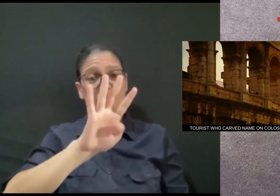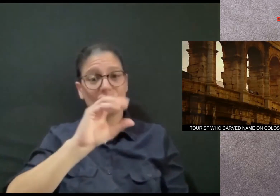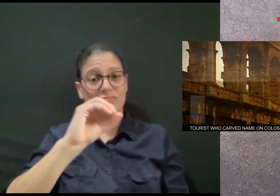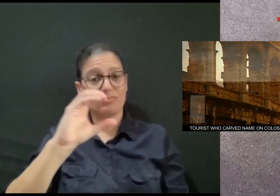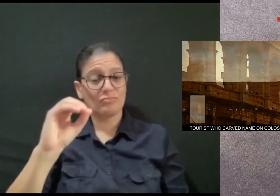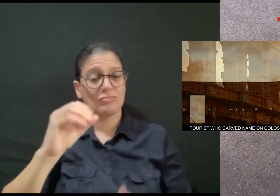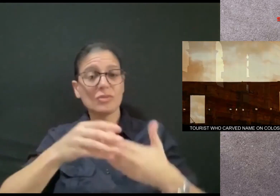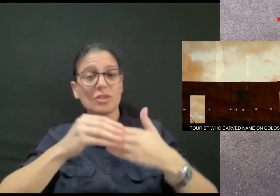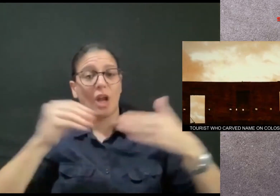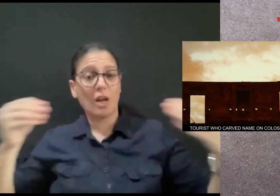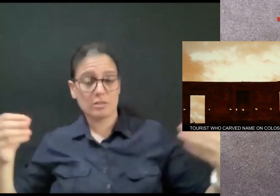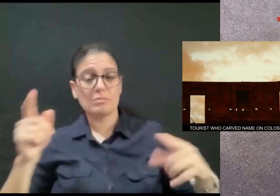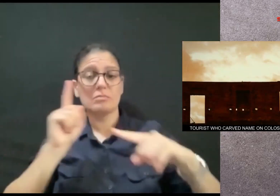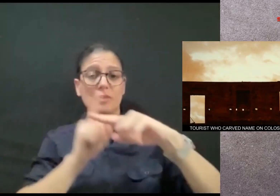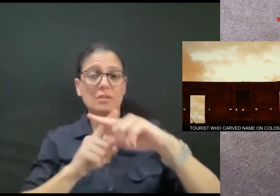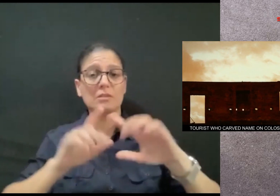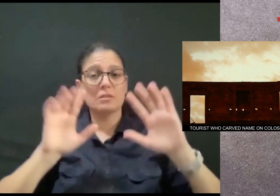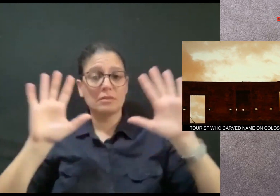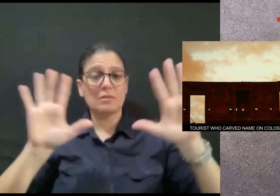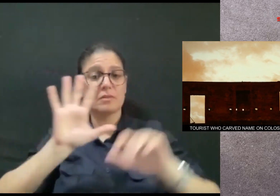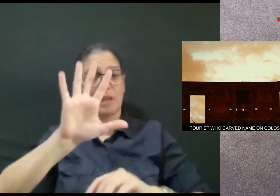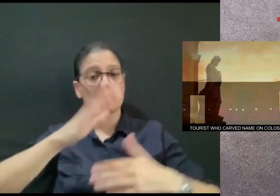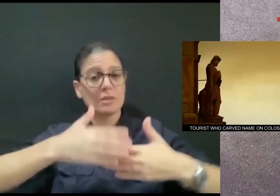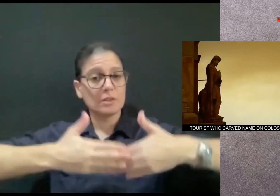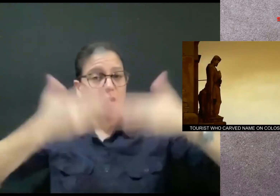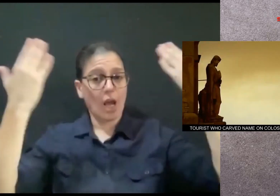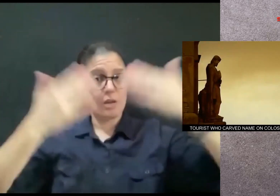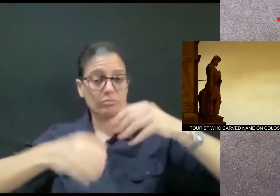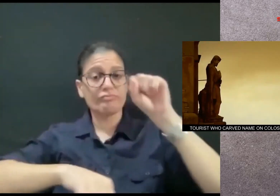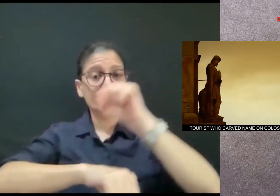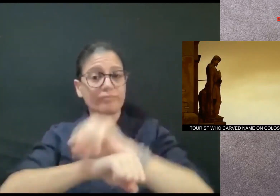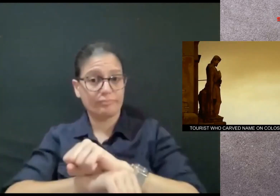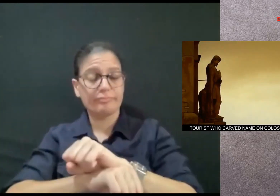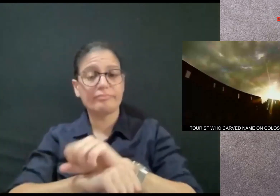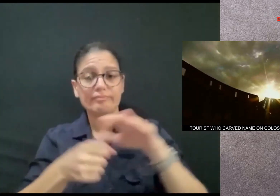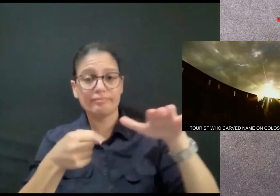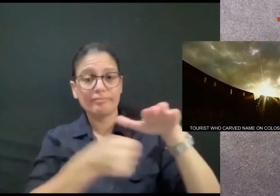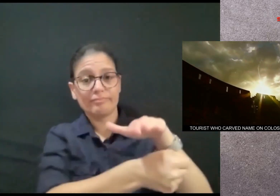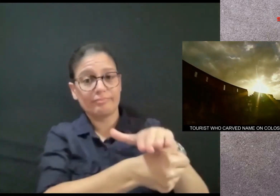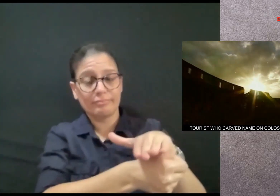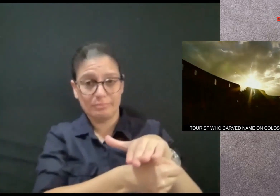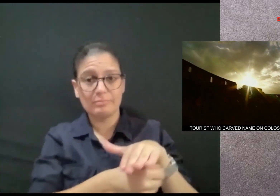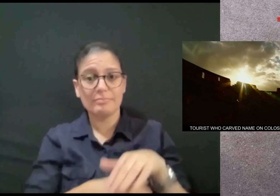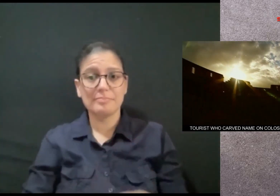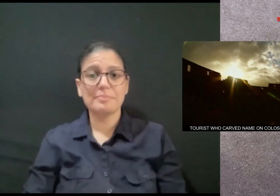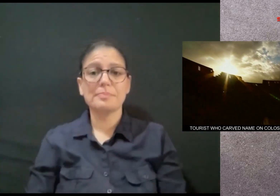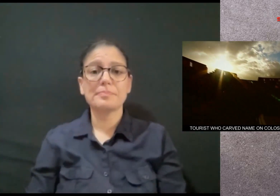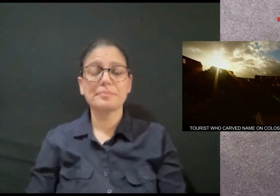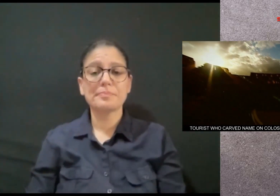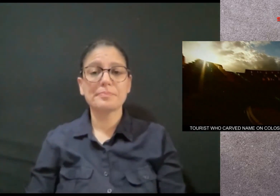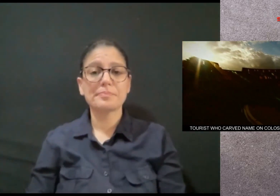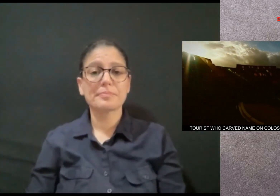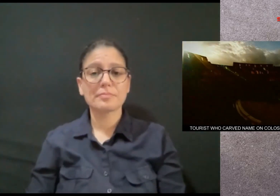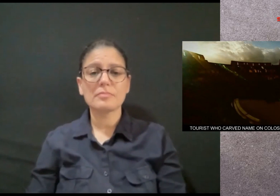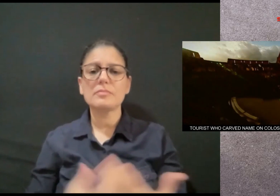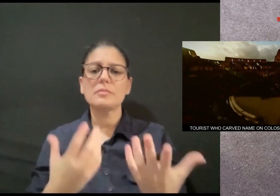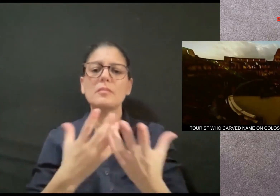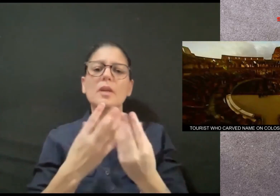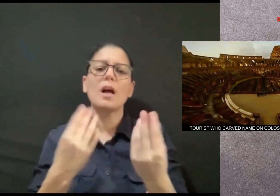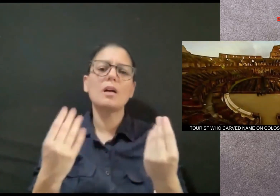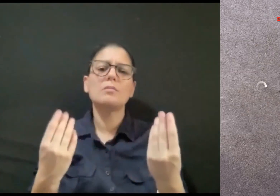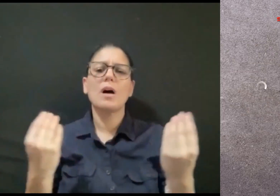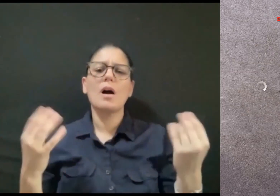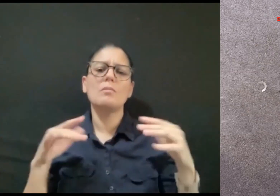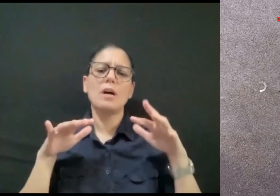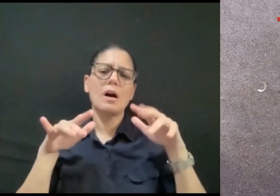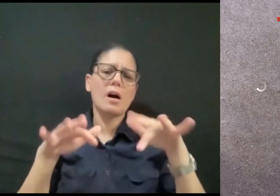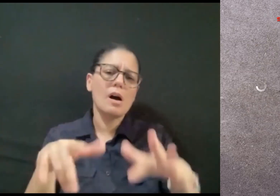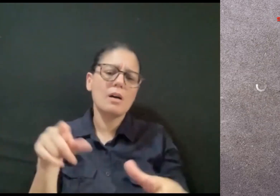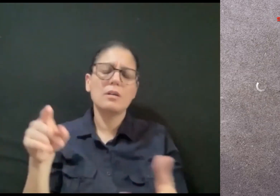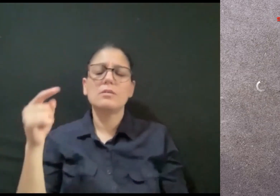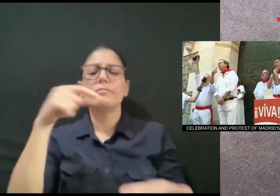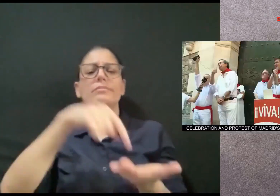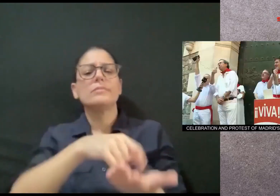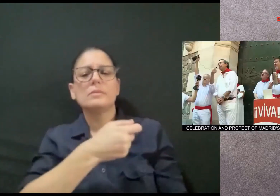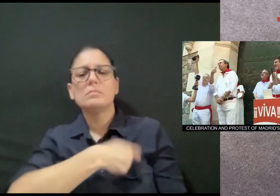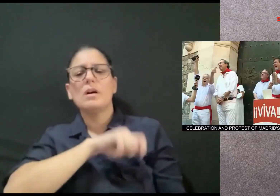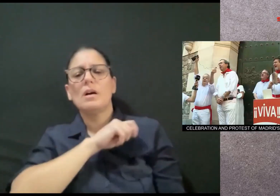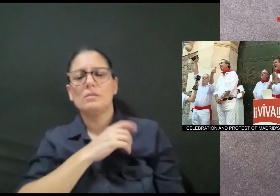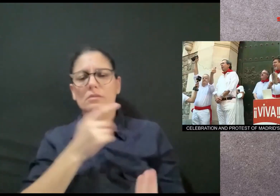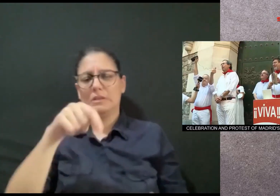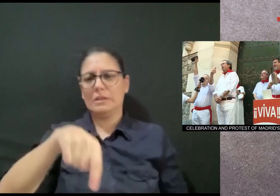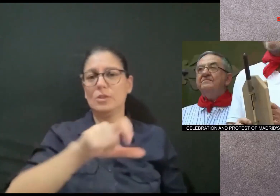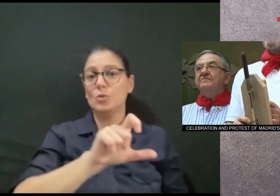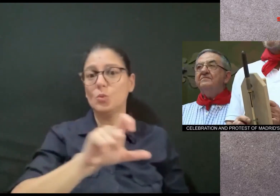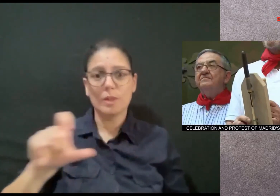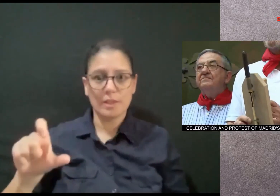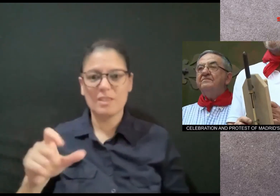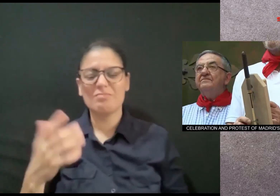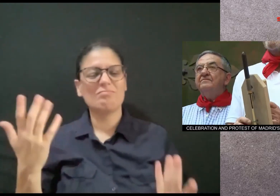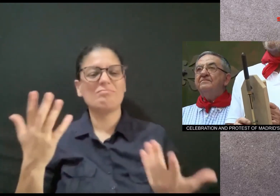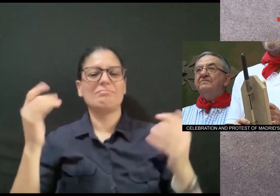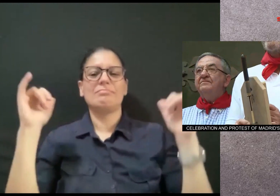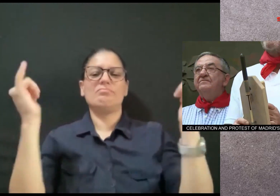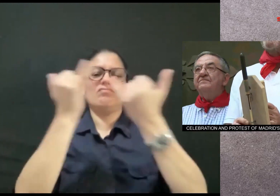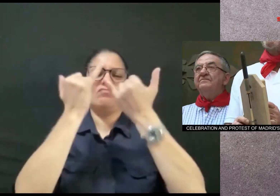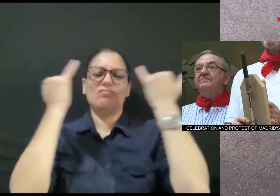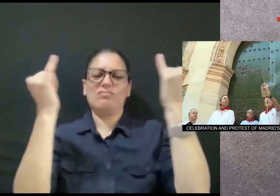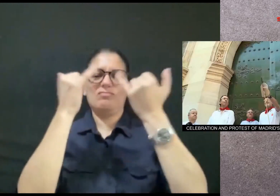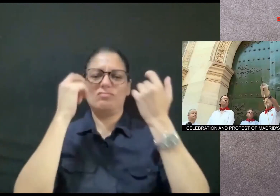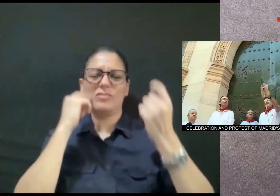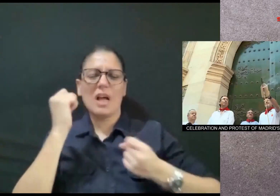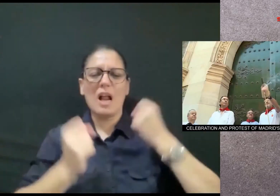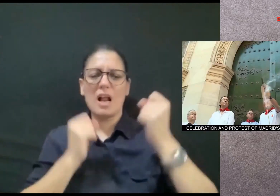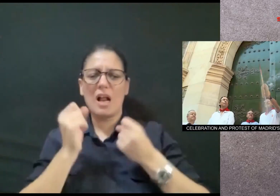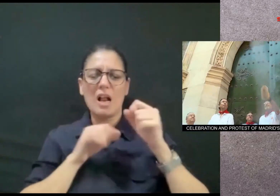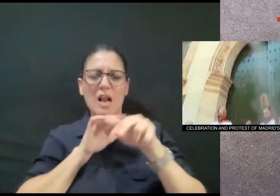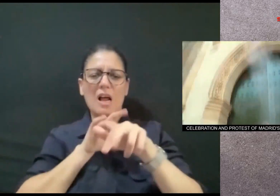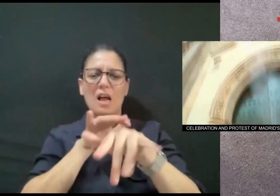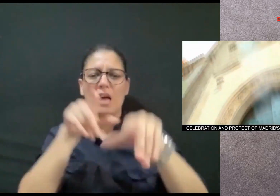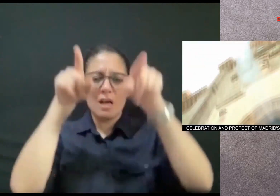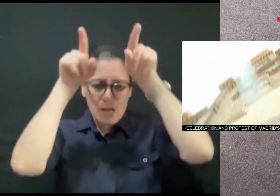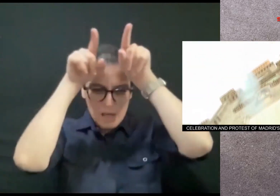to a $5400 fine and 15 days in jail tens of thousands of people flocked to Spain